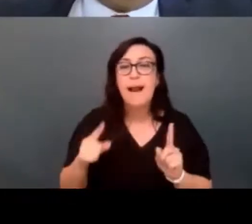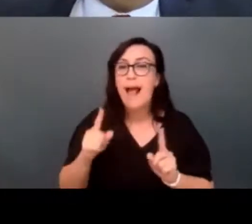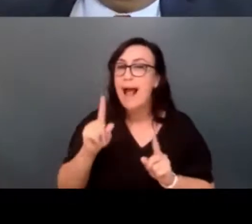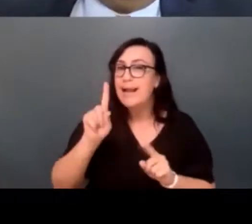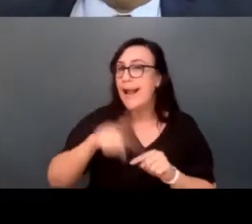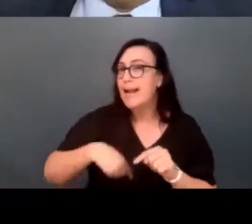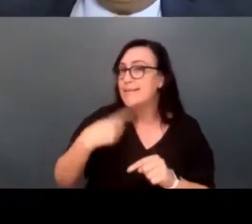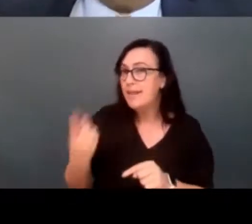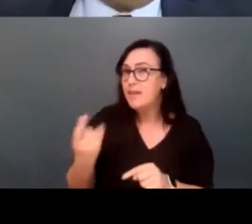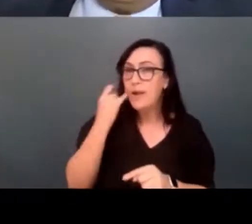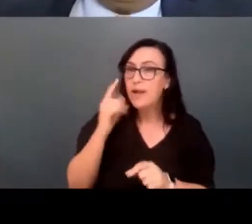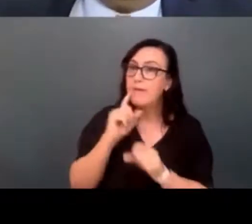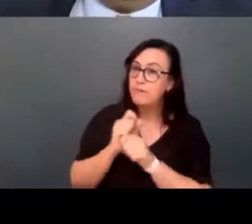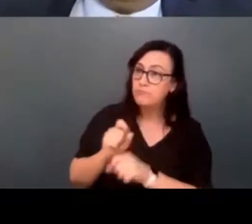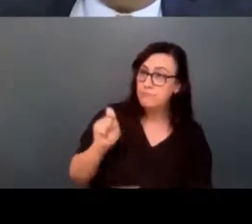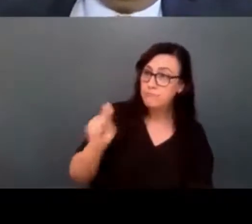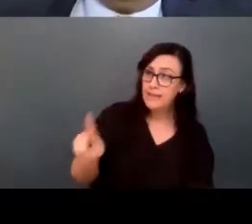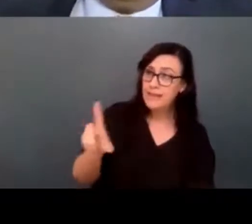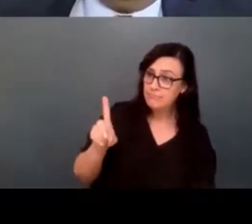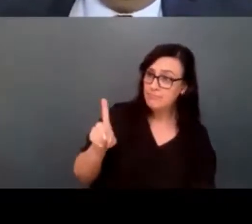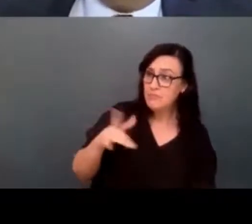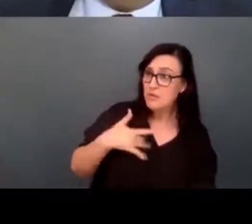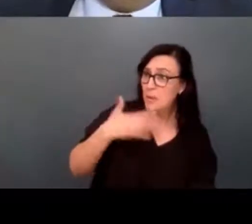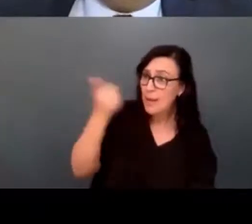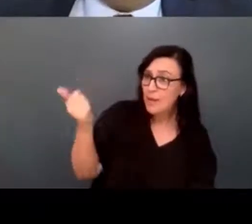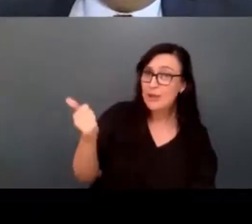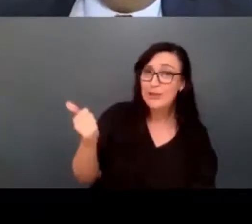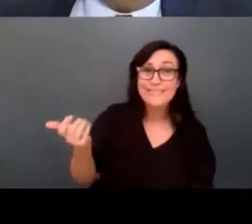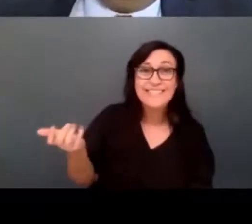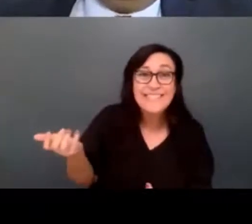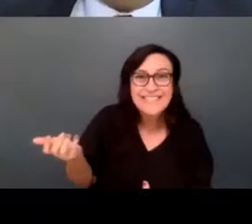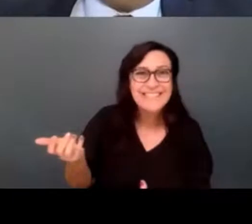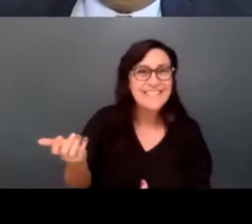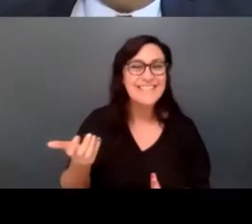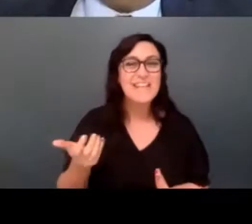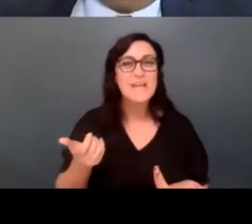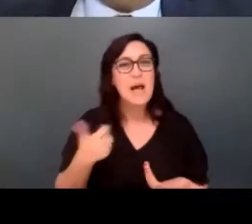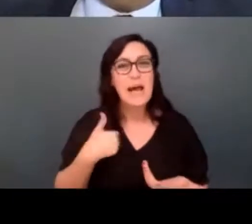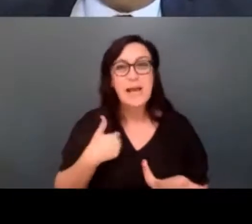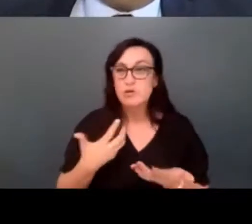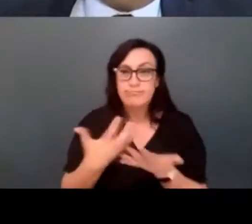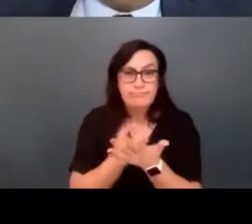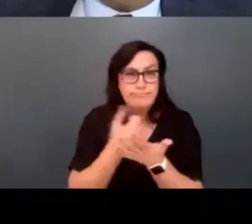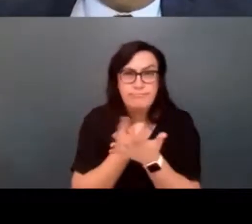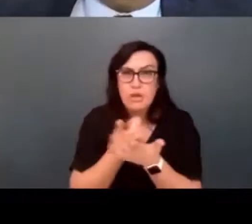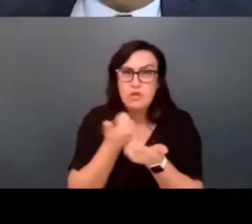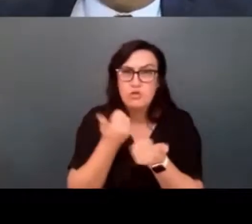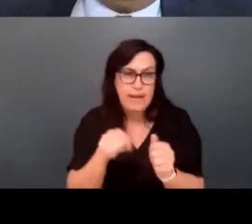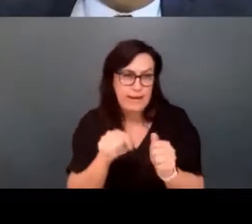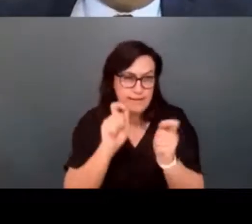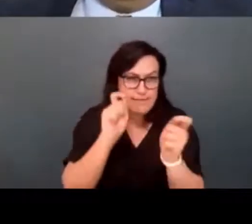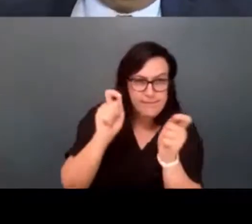this actually helps students. I can get all kinds of proxy indicators and that's going to take me a lot longer.